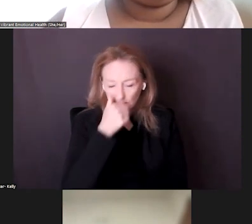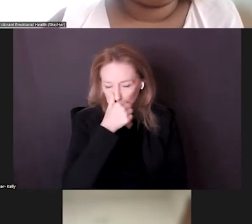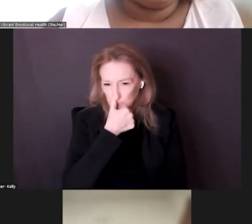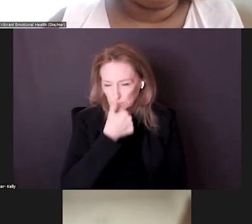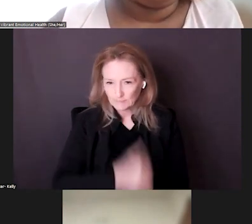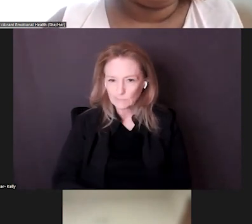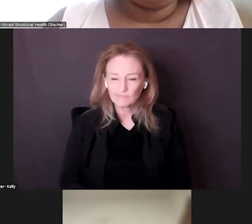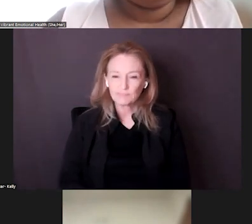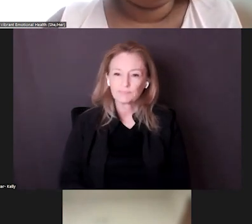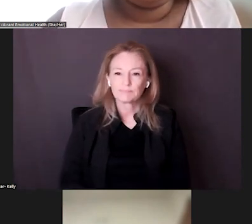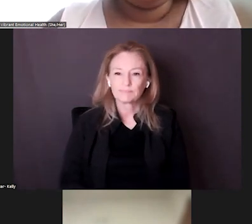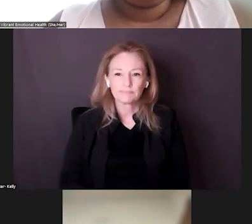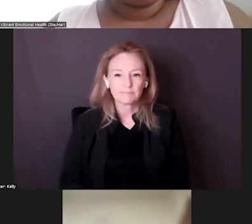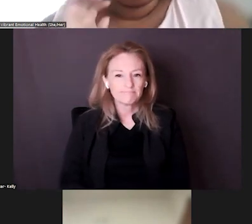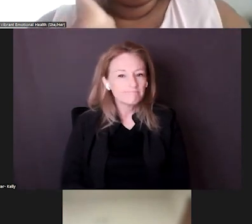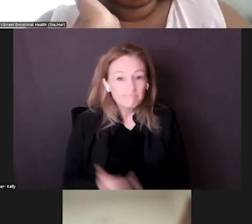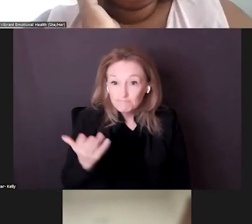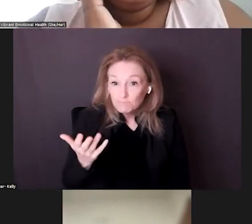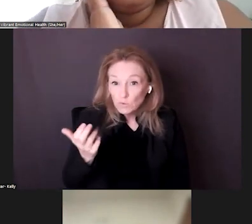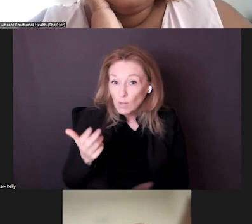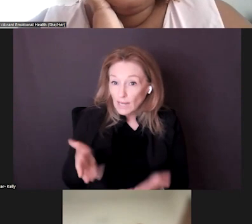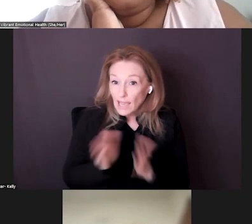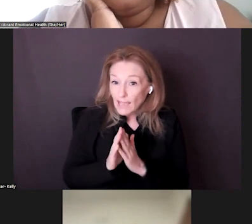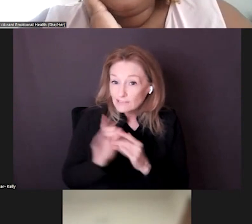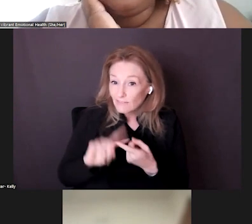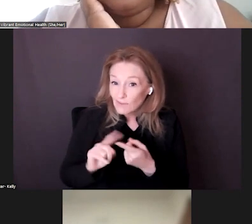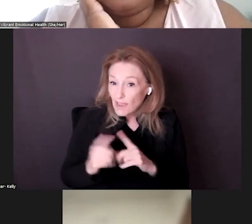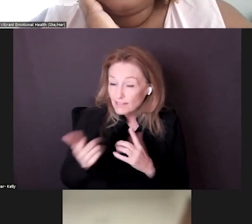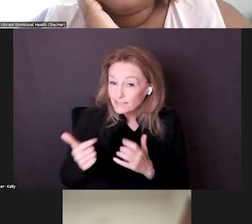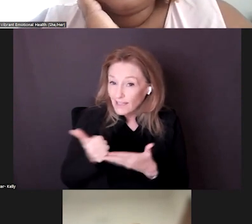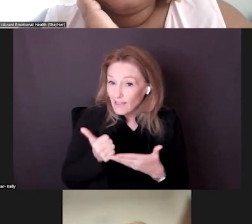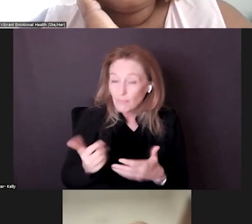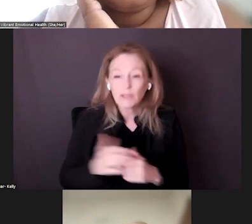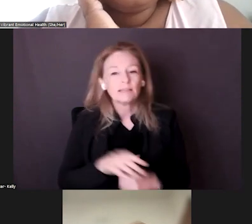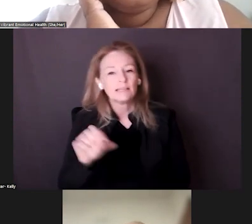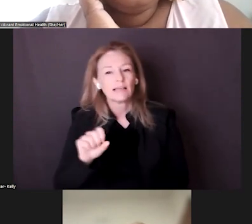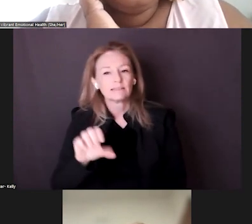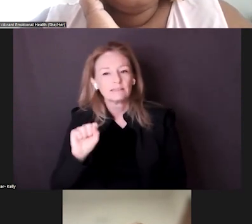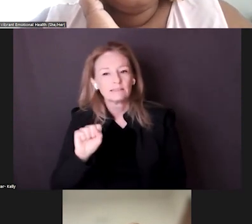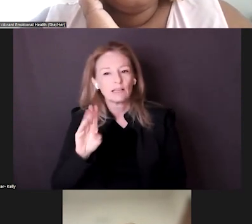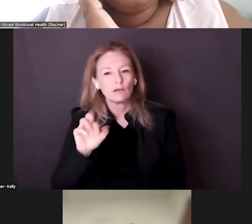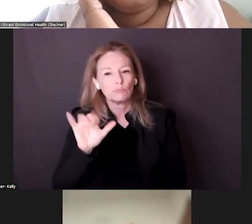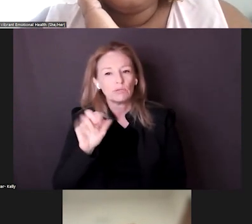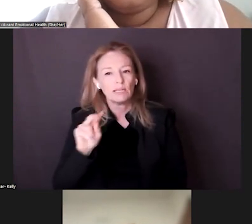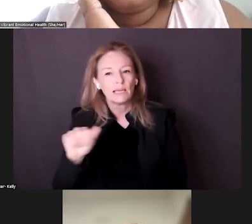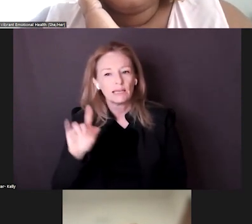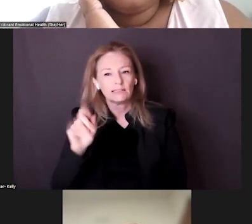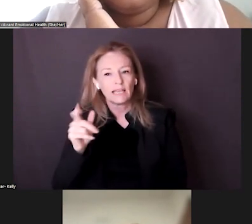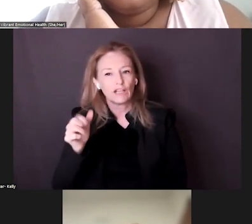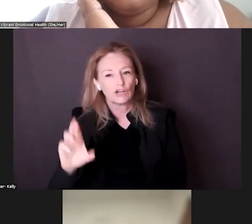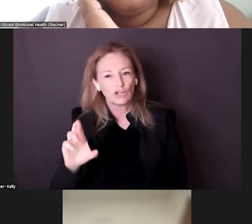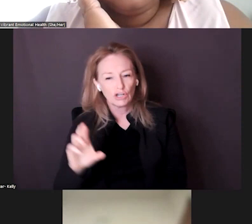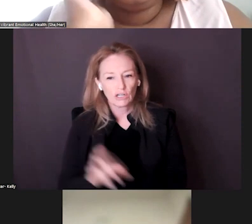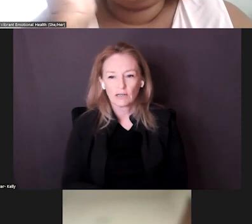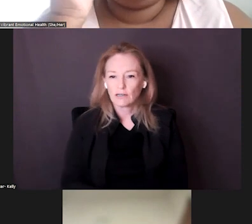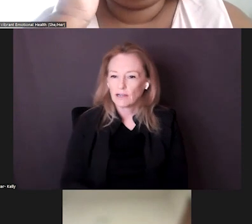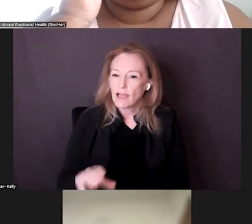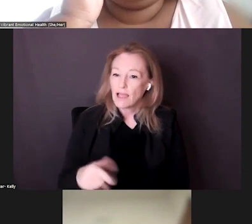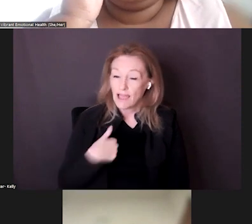YOU WANT TO CALL ANYONE TO JOIN YOU? >> YEAH, I WOULD LOVE TO GET SABRINA TAYLOR